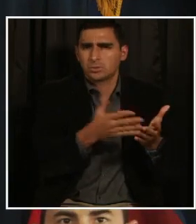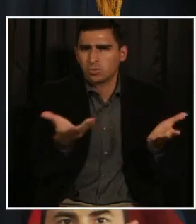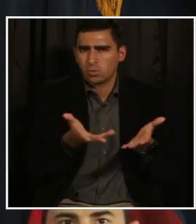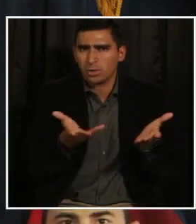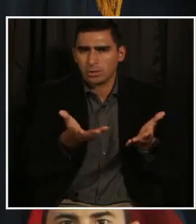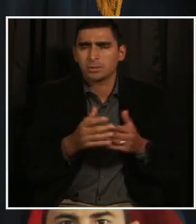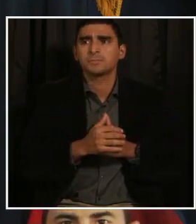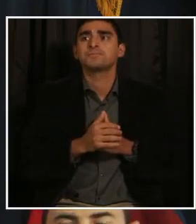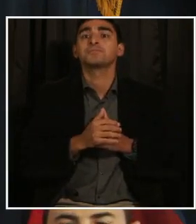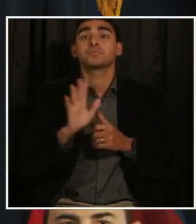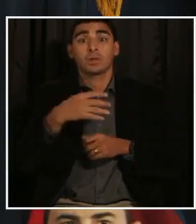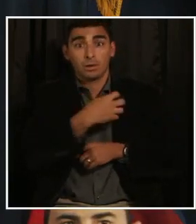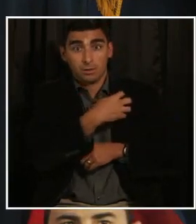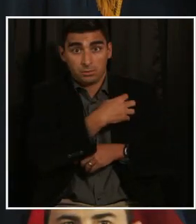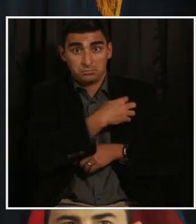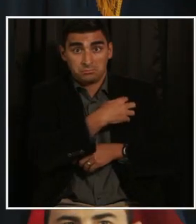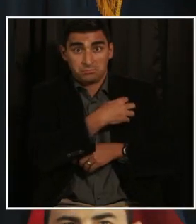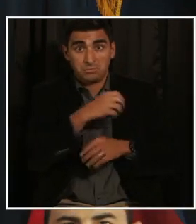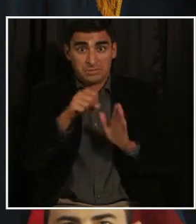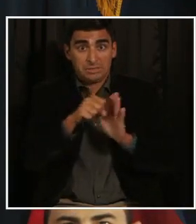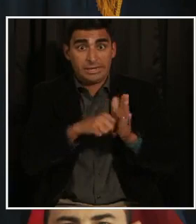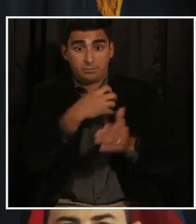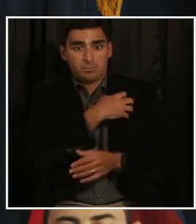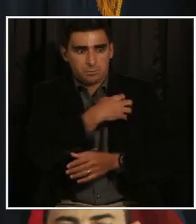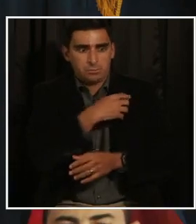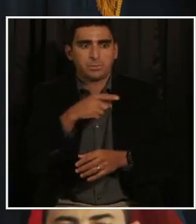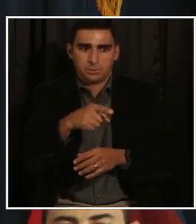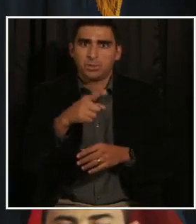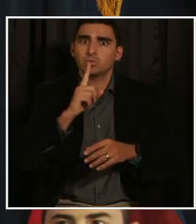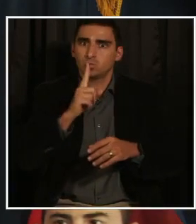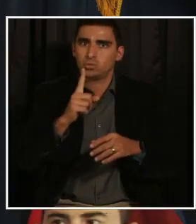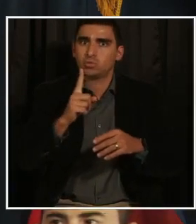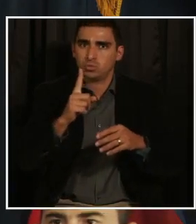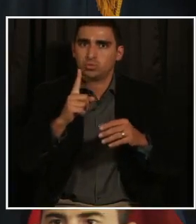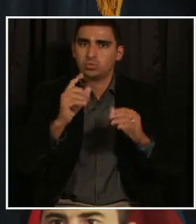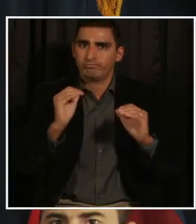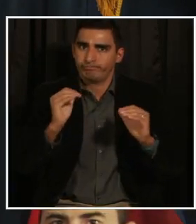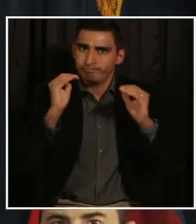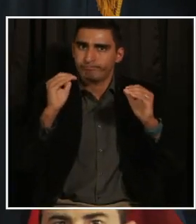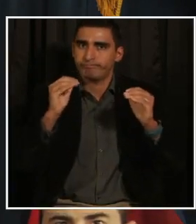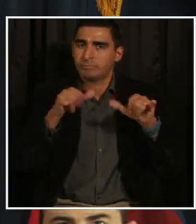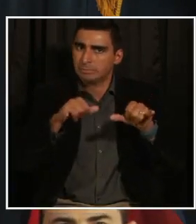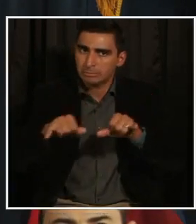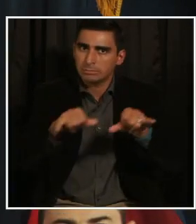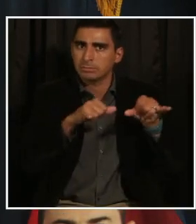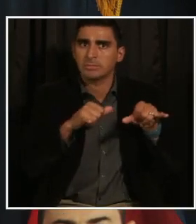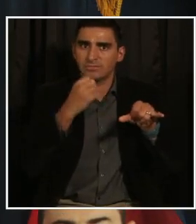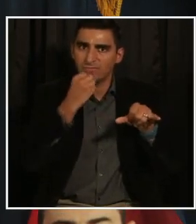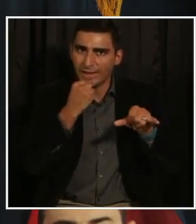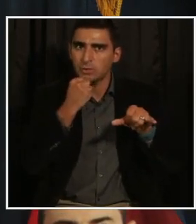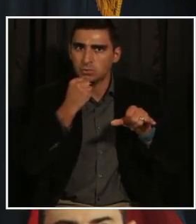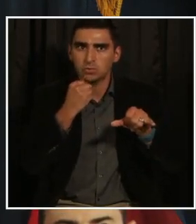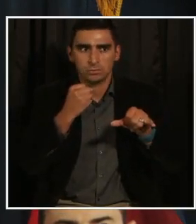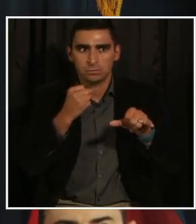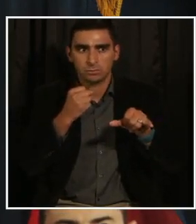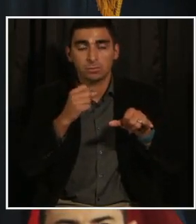they hold those values very high we all understand that there is a need for trust and confidence in